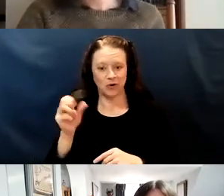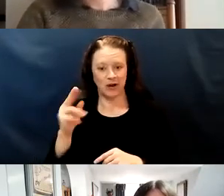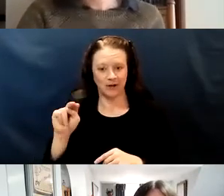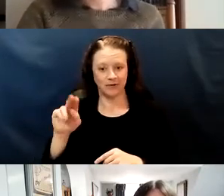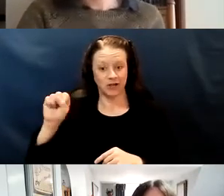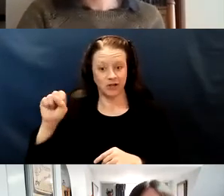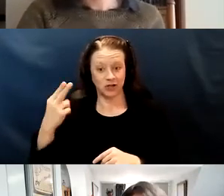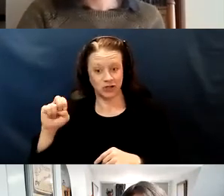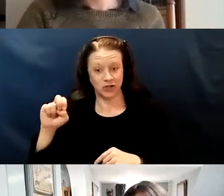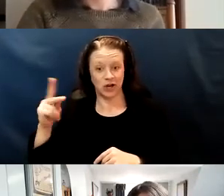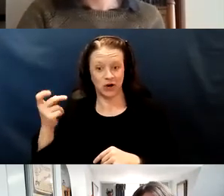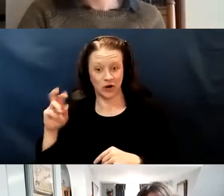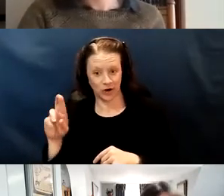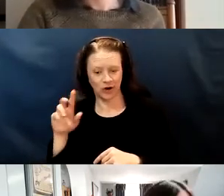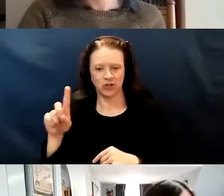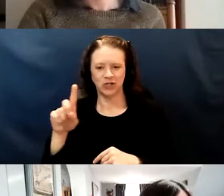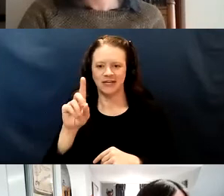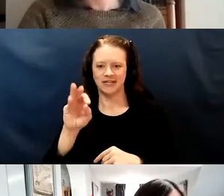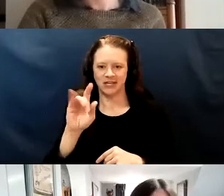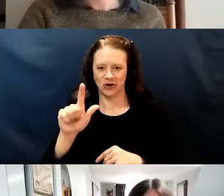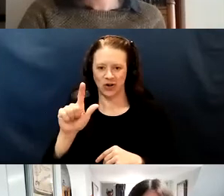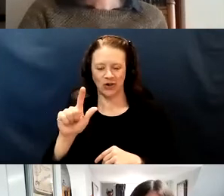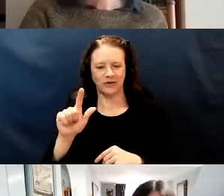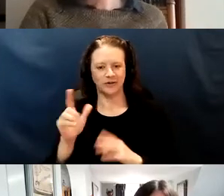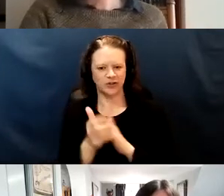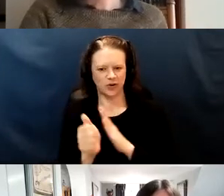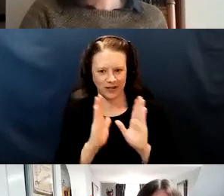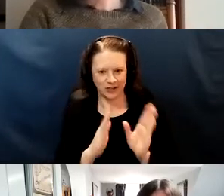digital strategist and a life-long Chicagoan. She has been deaf